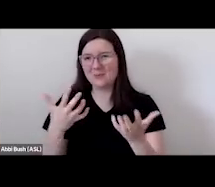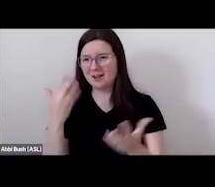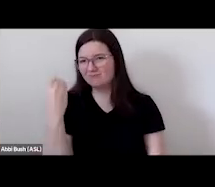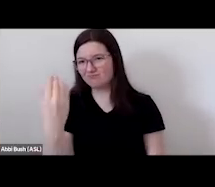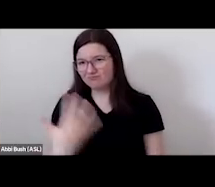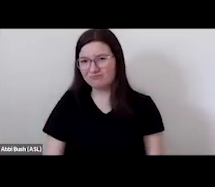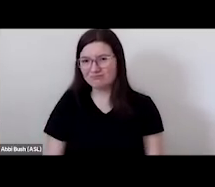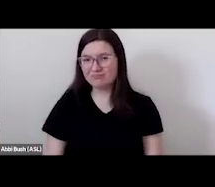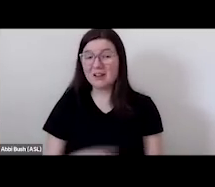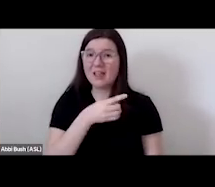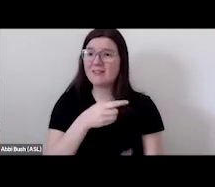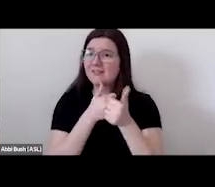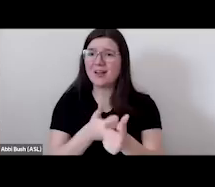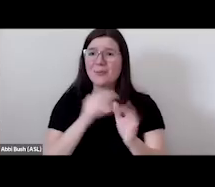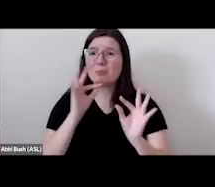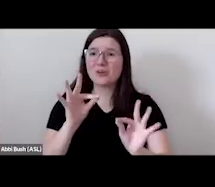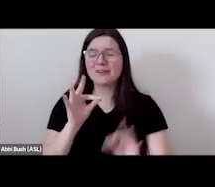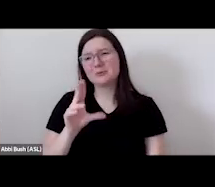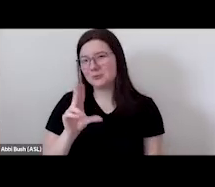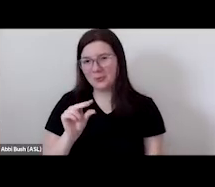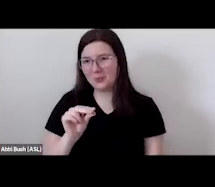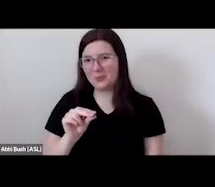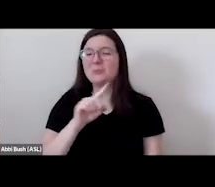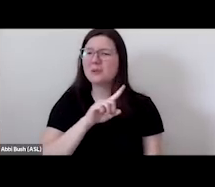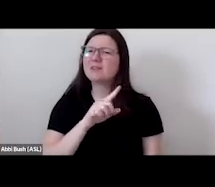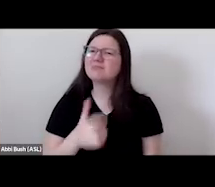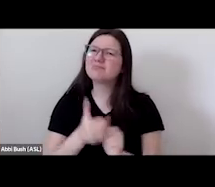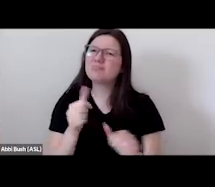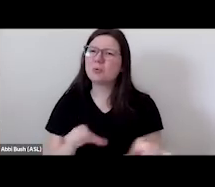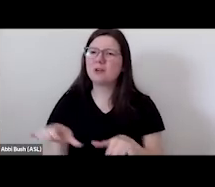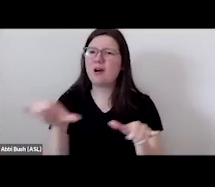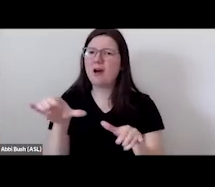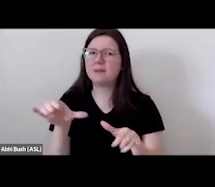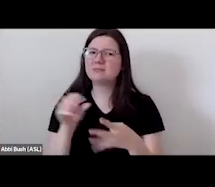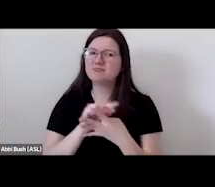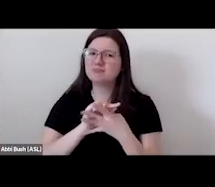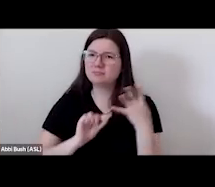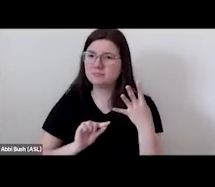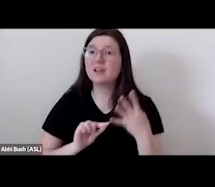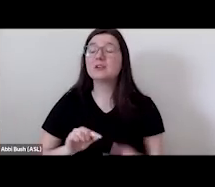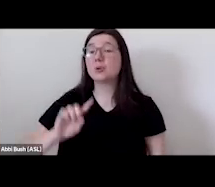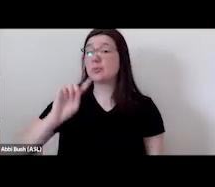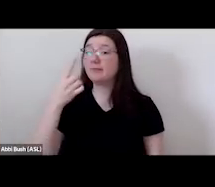So, so first is probably something most of you are already doing when you're engaging and working with your tenants, with your guests,